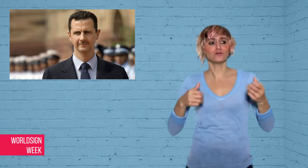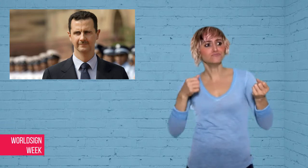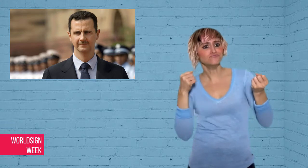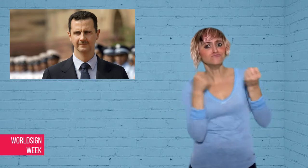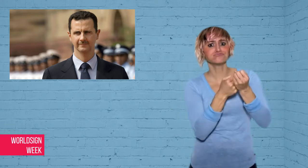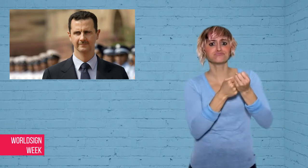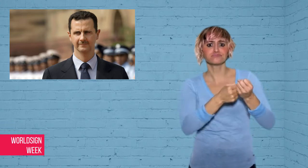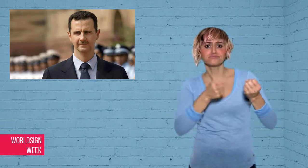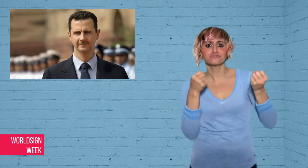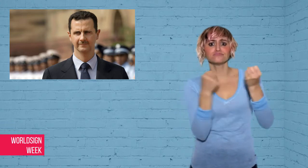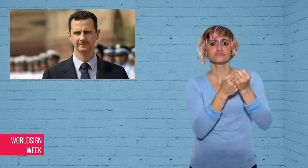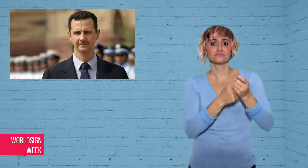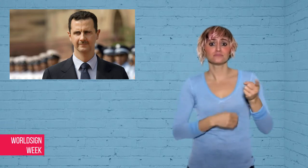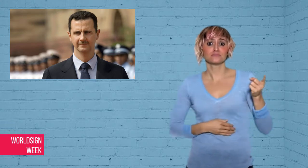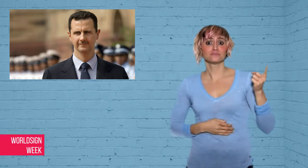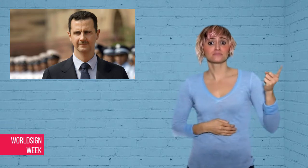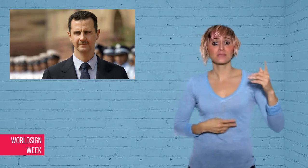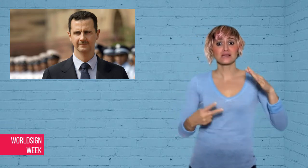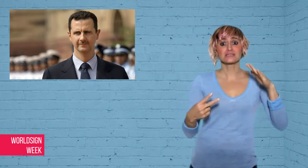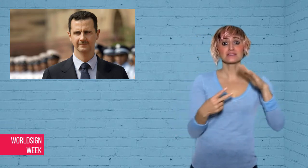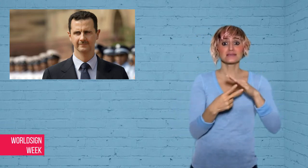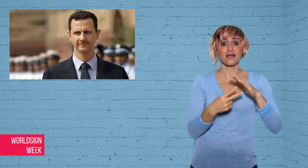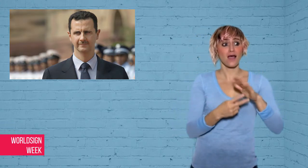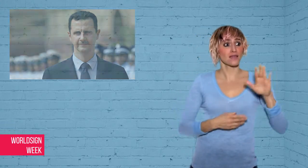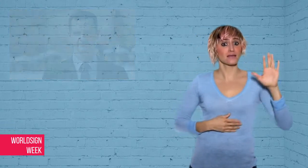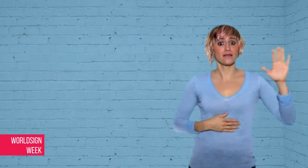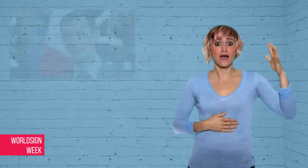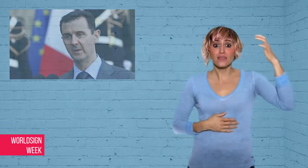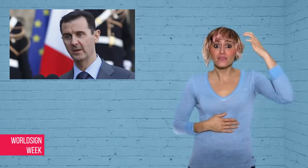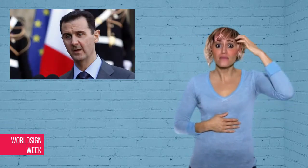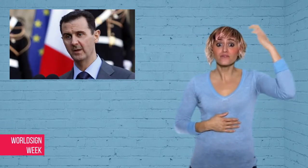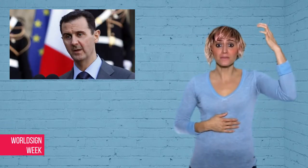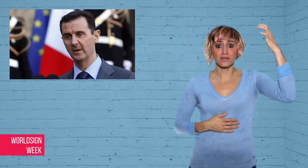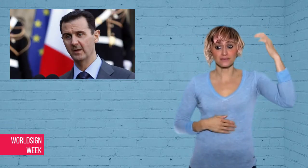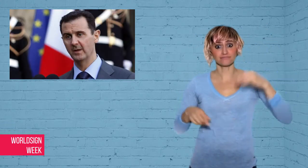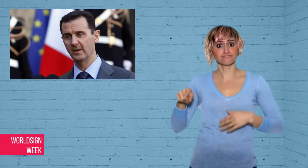peace talks down. Who? Russia.